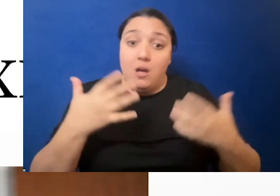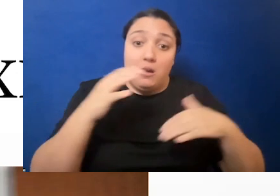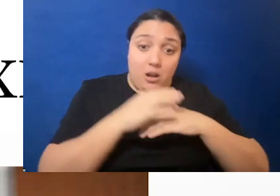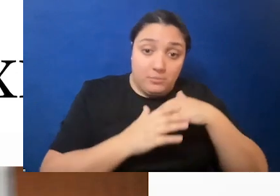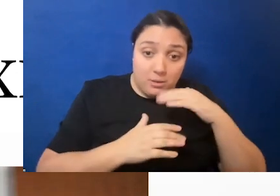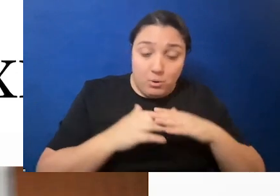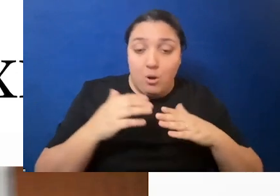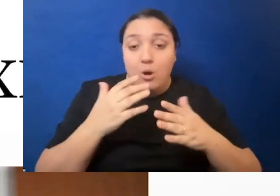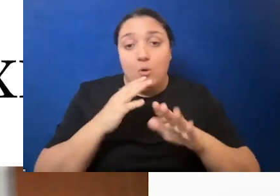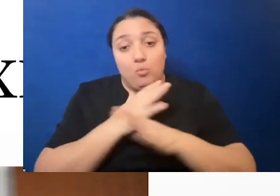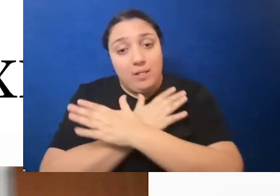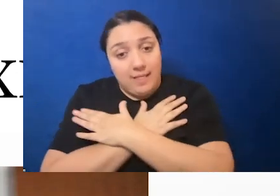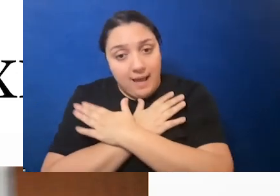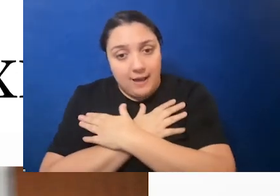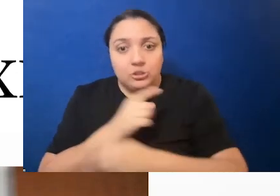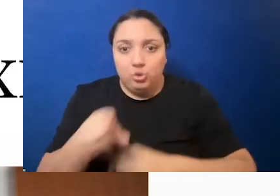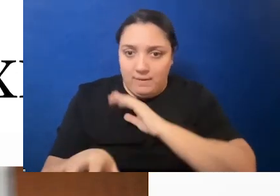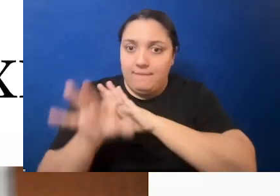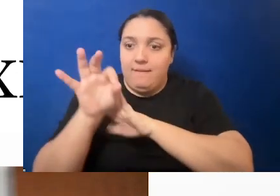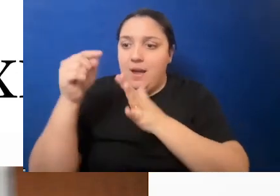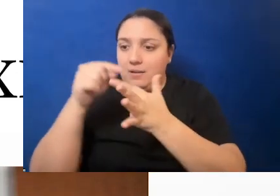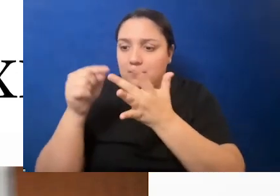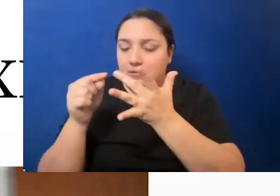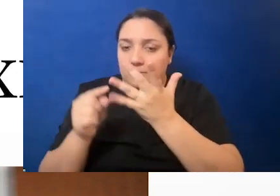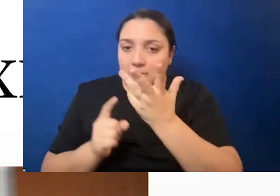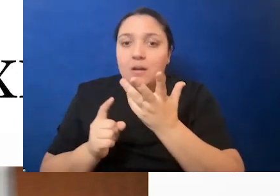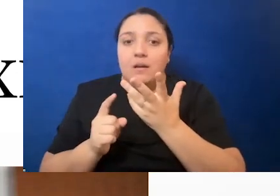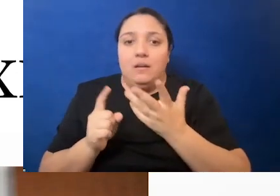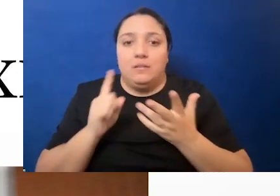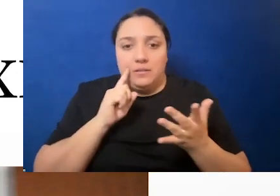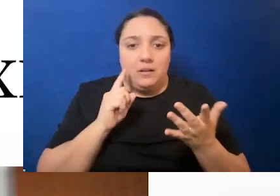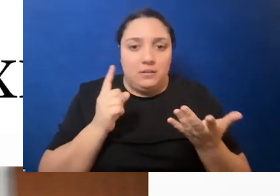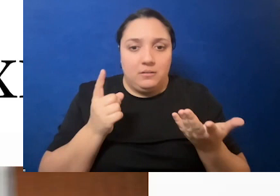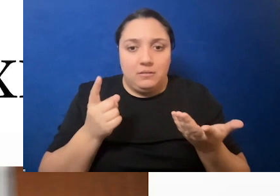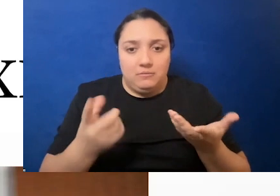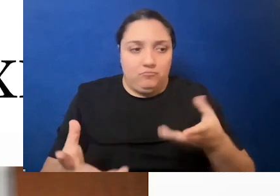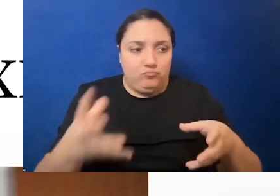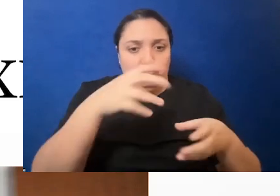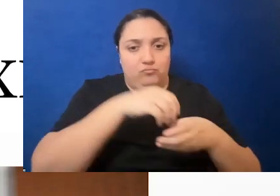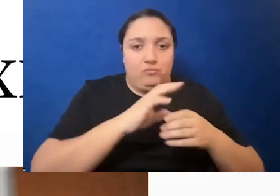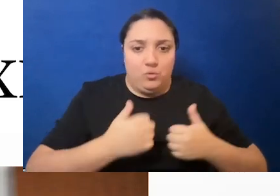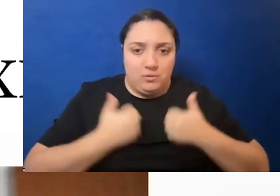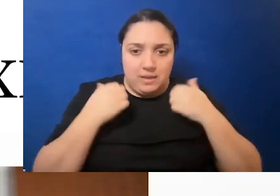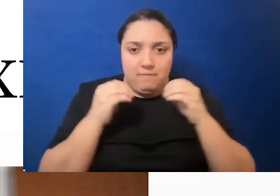FIND THOSE THINGS AND MAKE CONTACT WITH THEM MORE OFTEN IN YOUR LIFE.